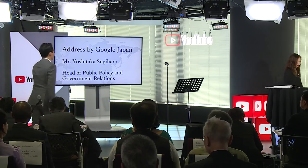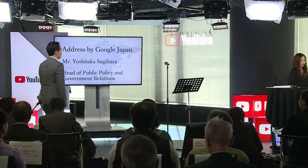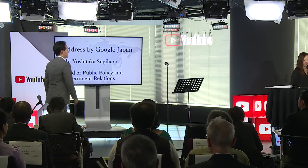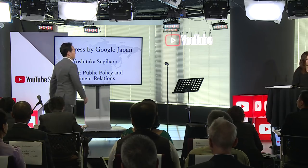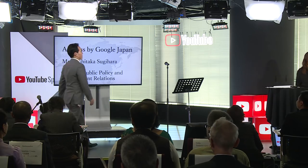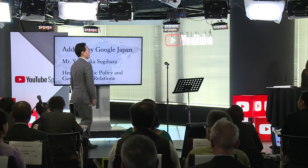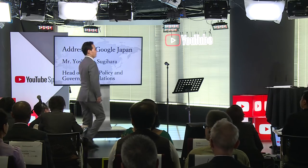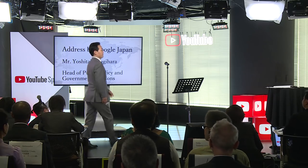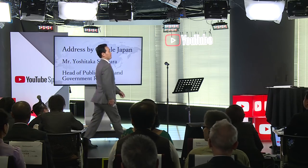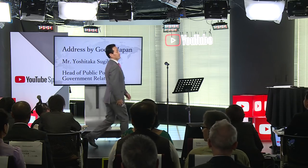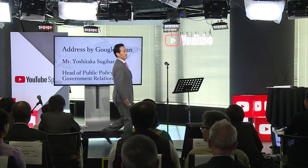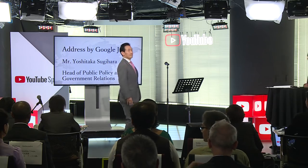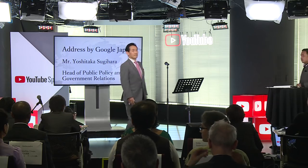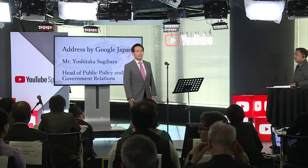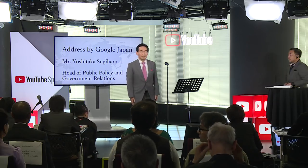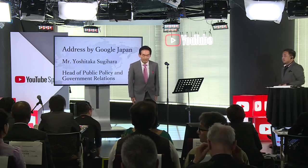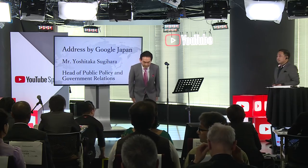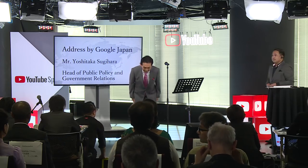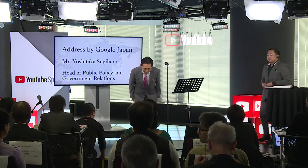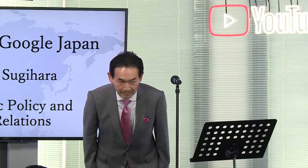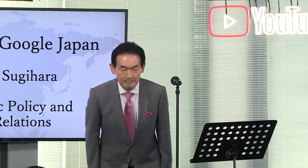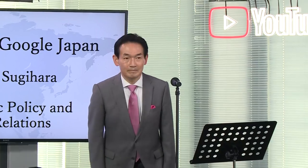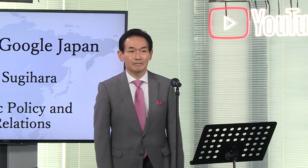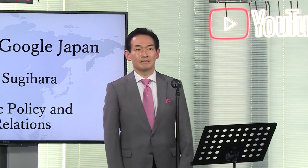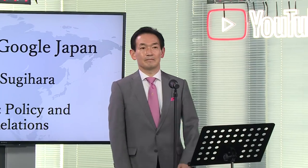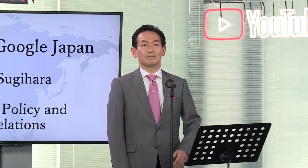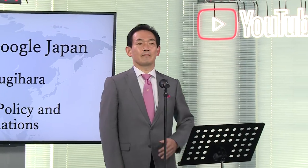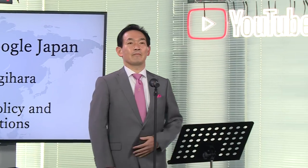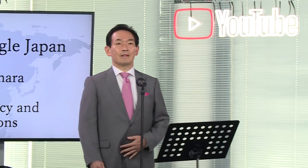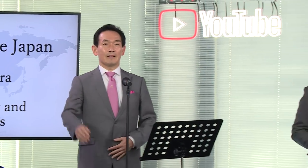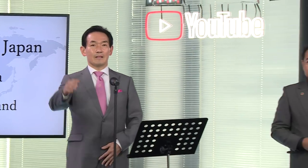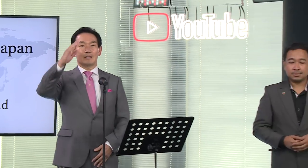Up next, we have some remarks from Google. Welcome. Welcome Yoshitaka.